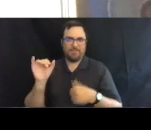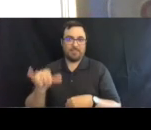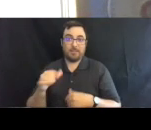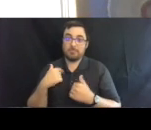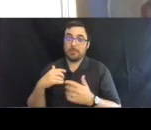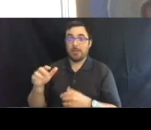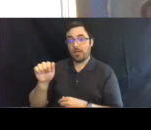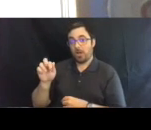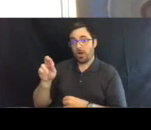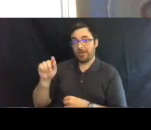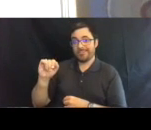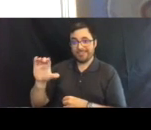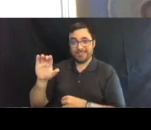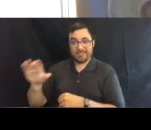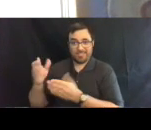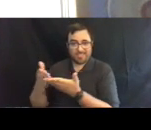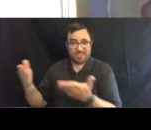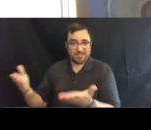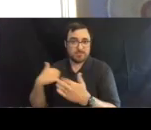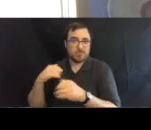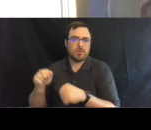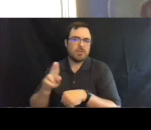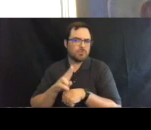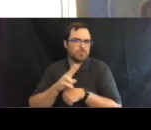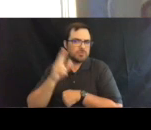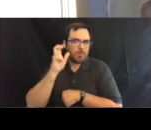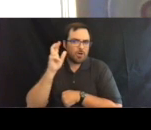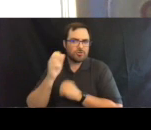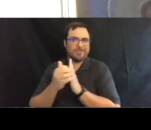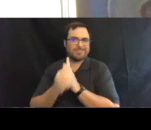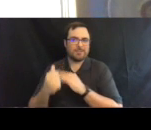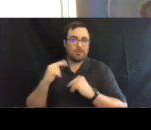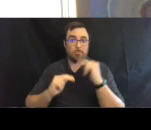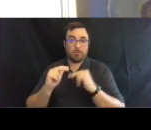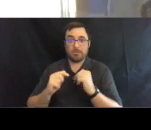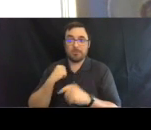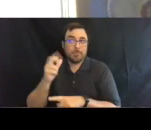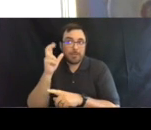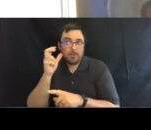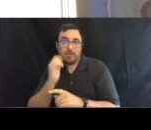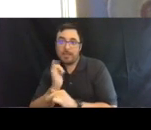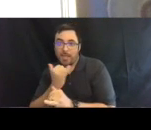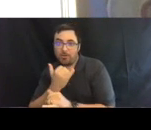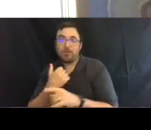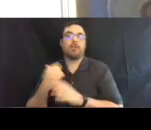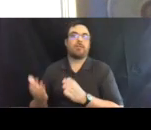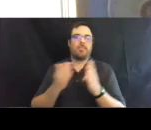you could use some auditory skill building so working on hearing the errored sound versus the correct sound. Can they hear the